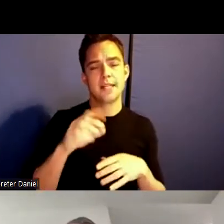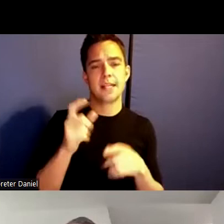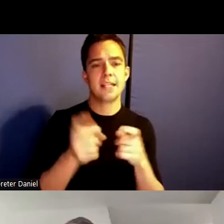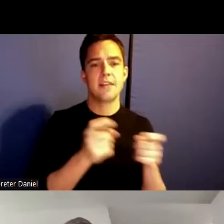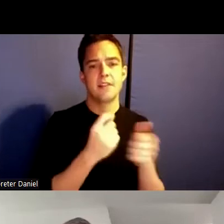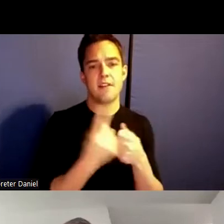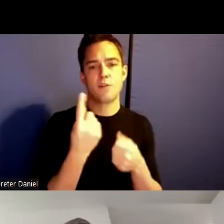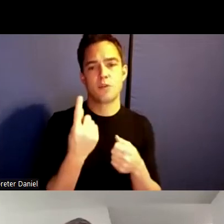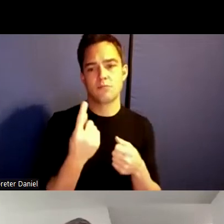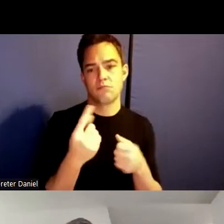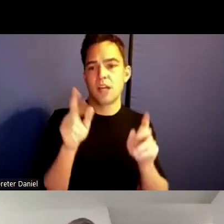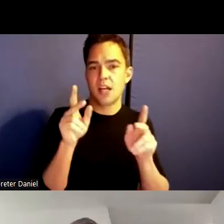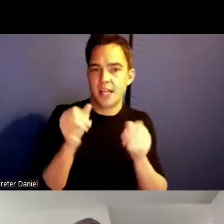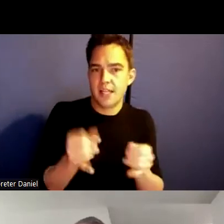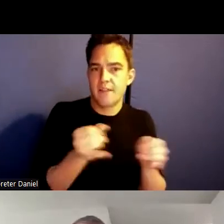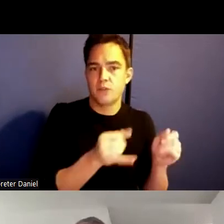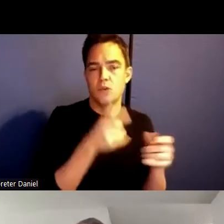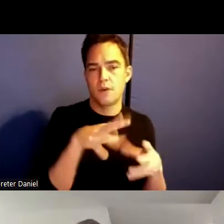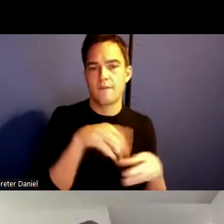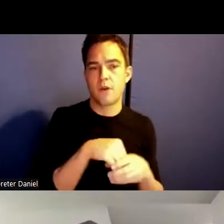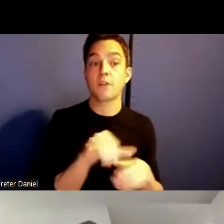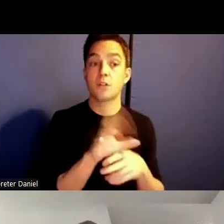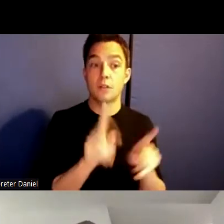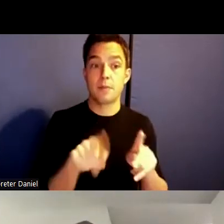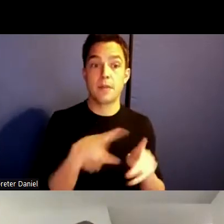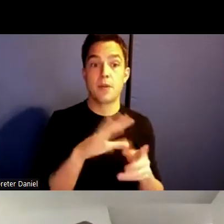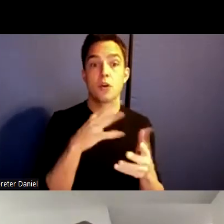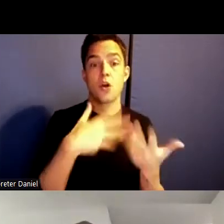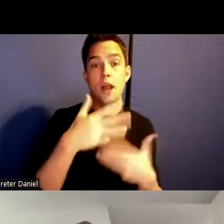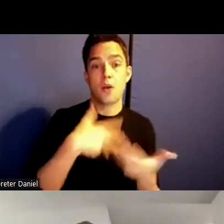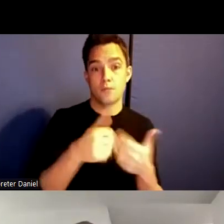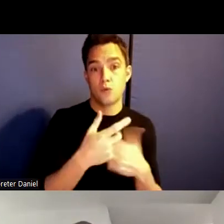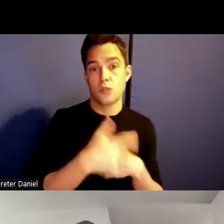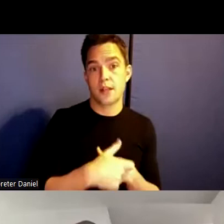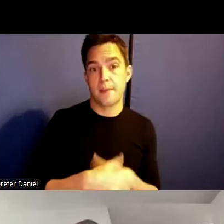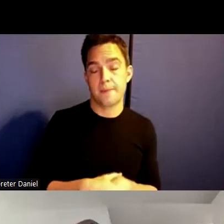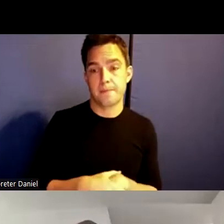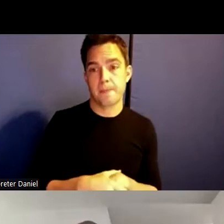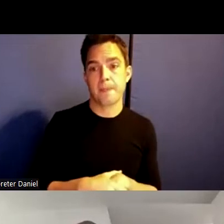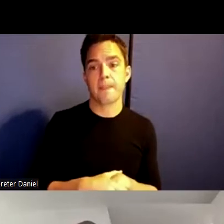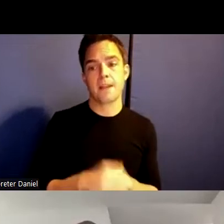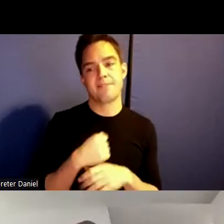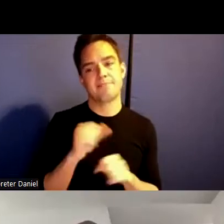and individual who was involved and the people who they were around most of the time. And I can tell you that some of those